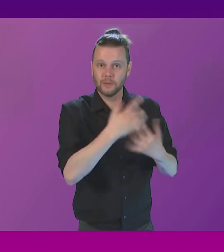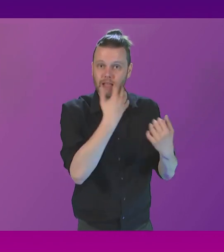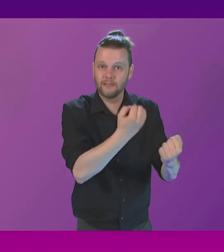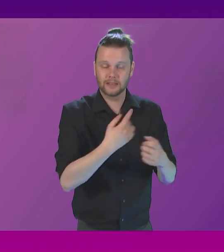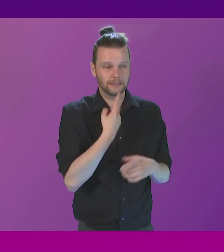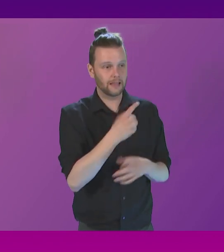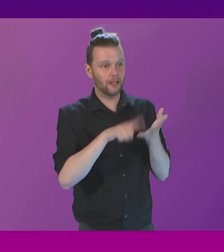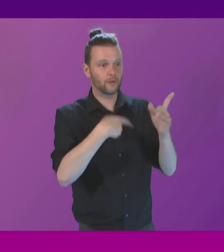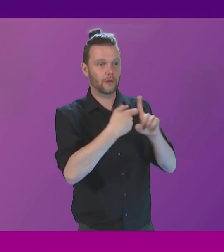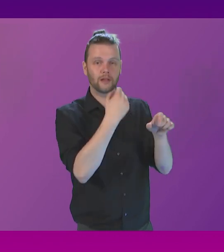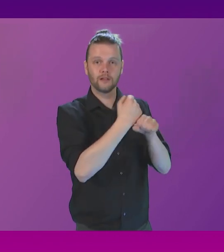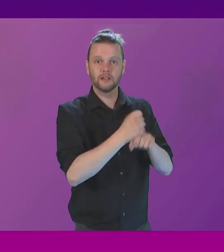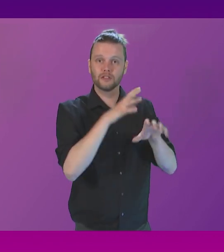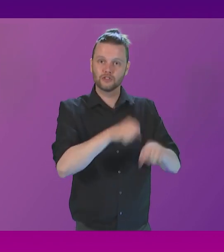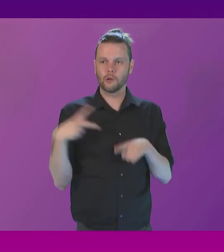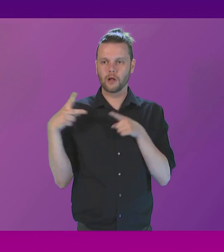United Kingdom Government colleagues to stop cutting our capital budget.